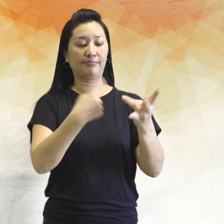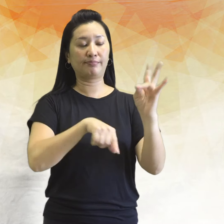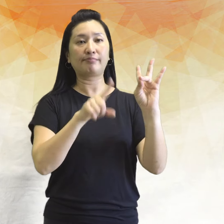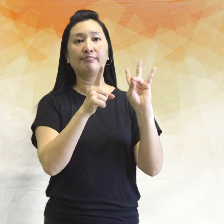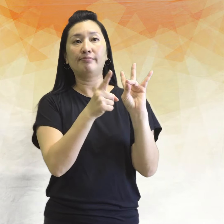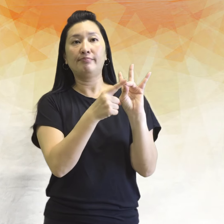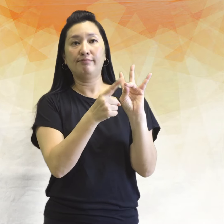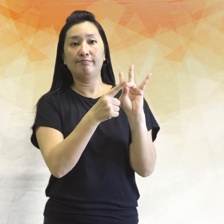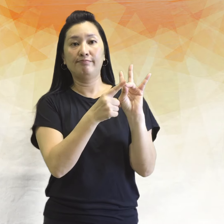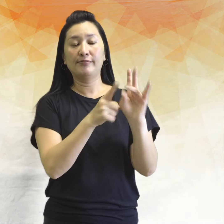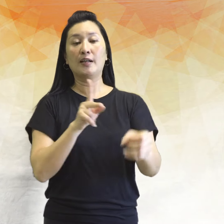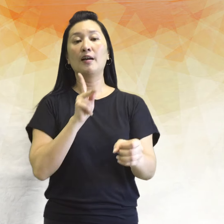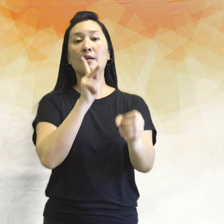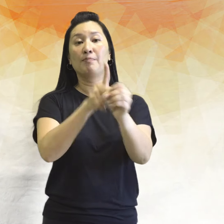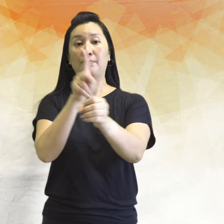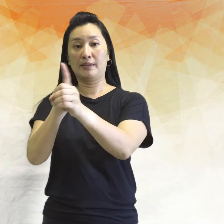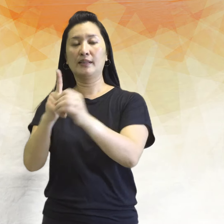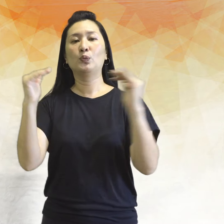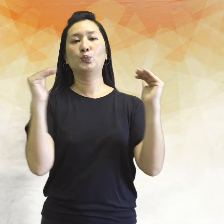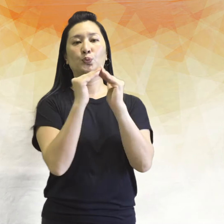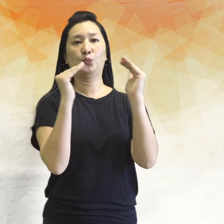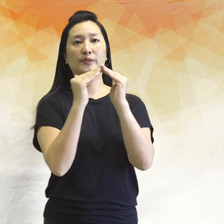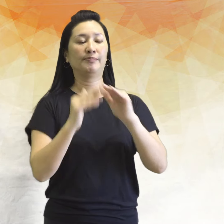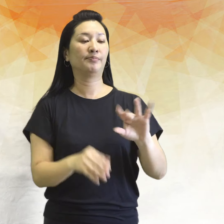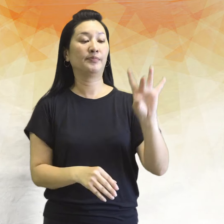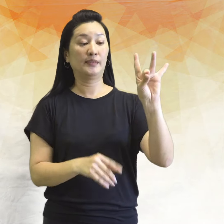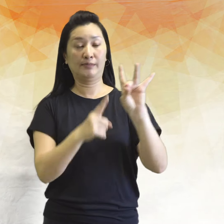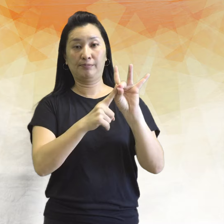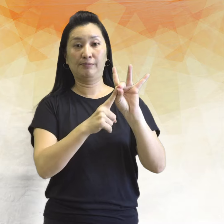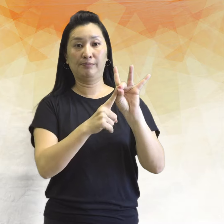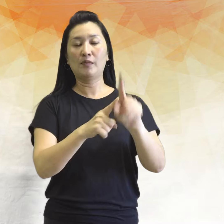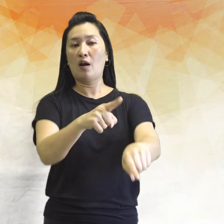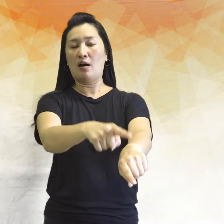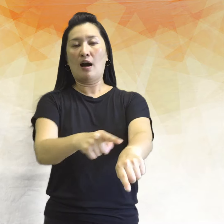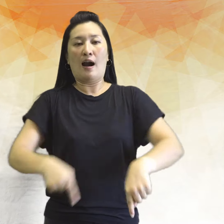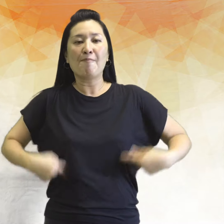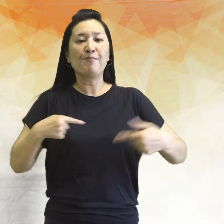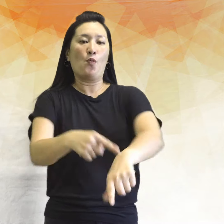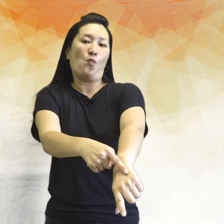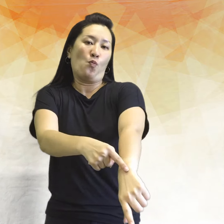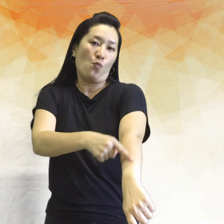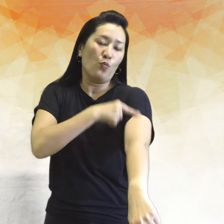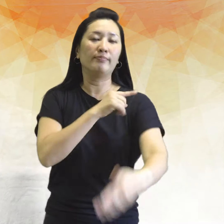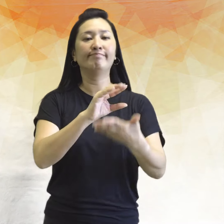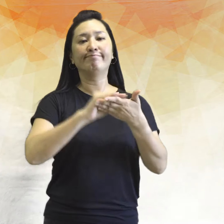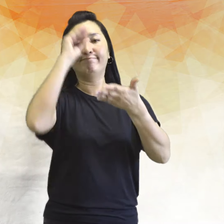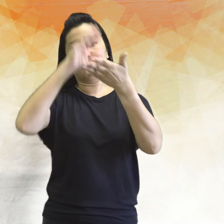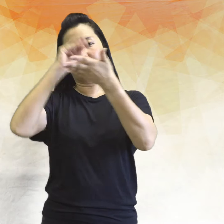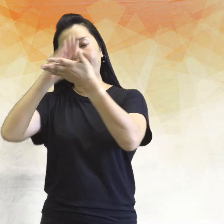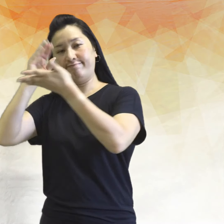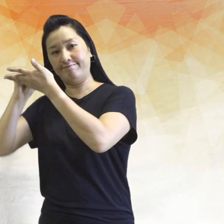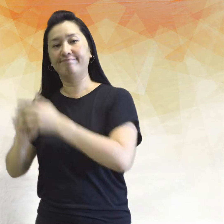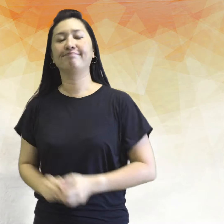Equal Participation and Lifelong Learning.